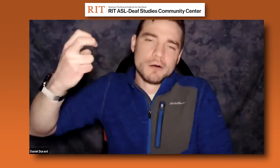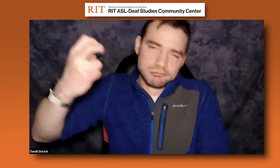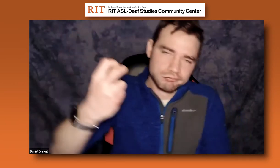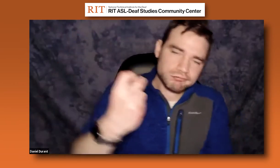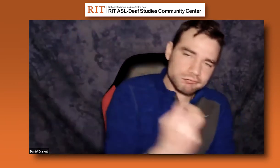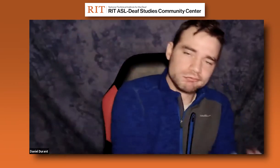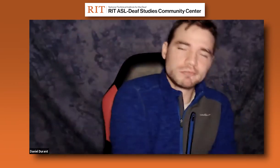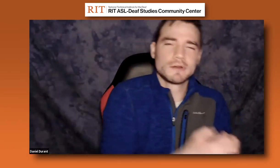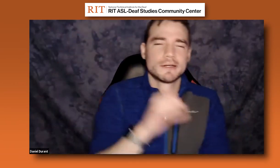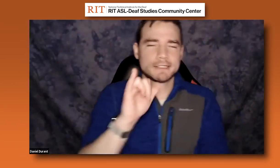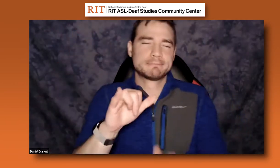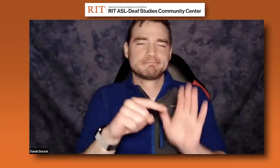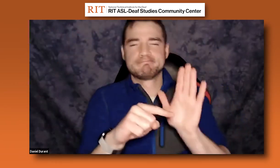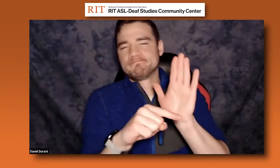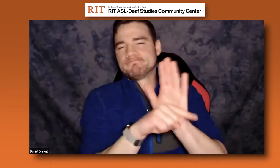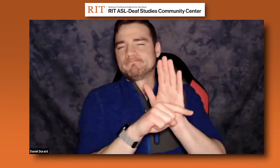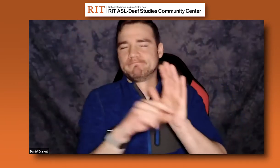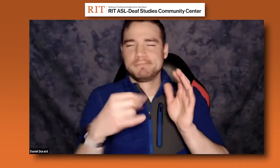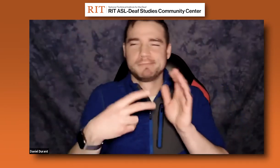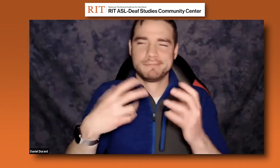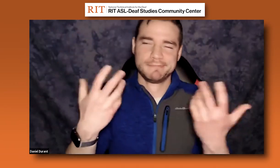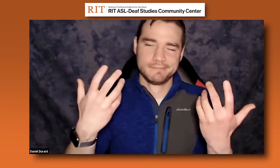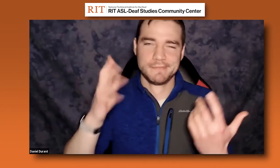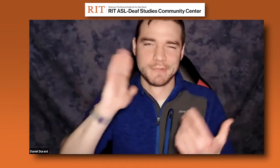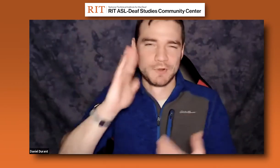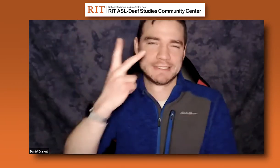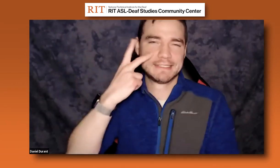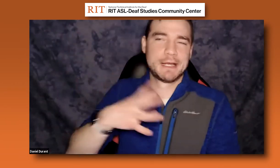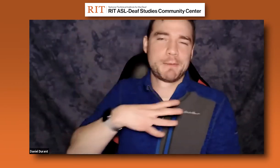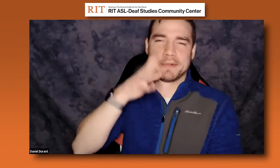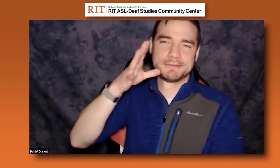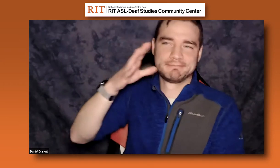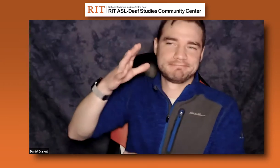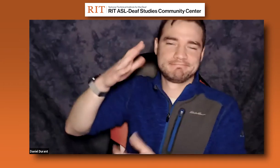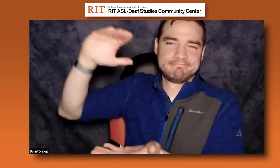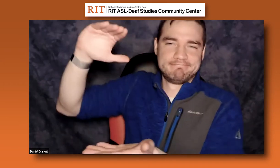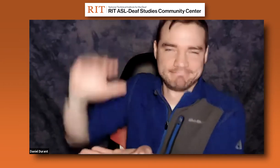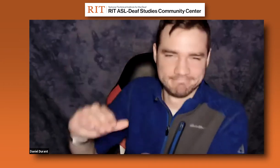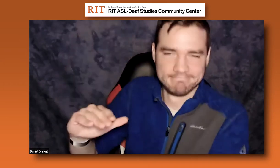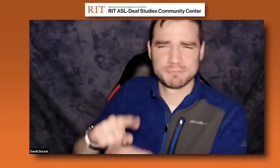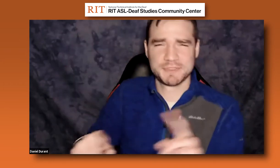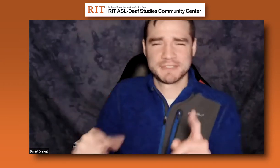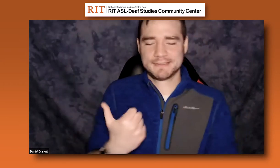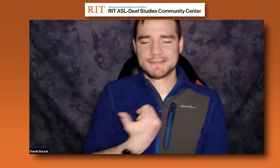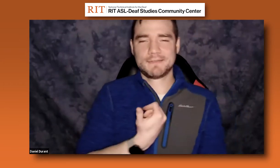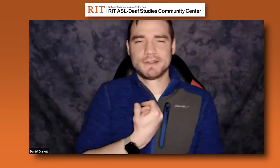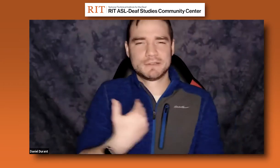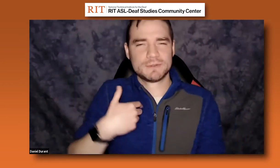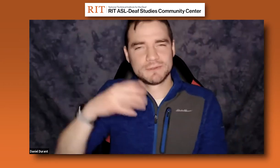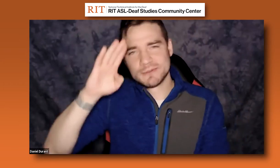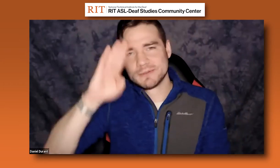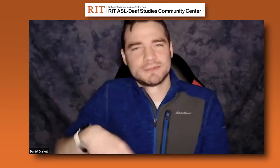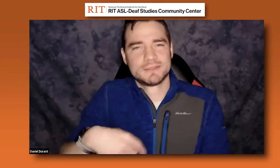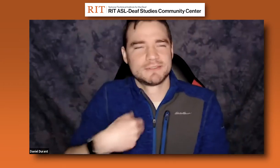and then drive back and forth, so that was a negative. I would see my moms less...